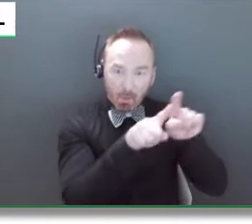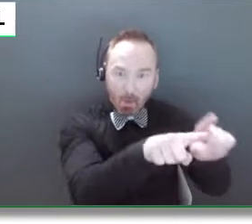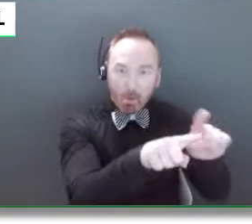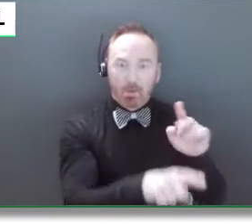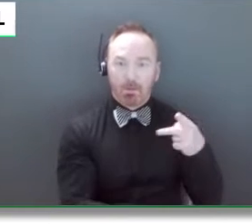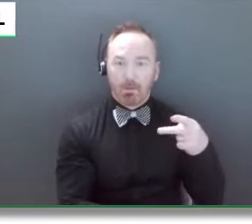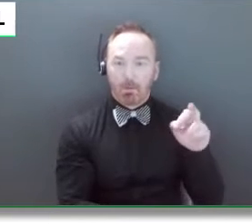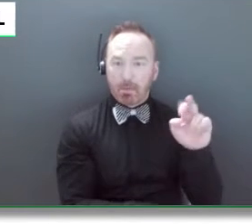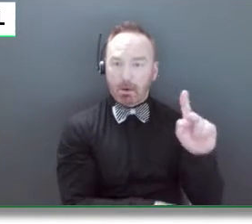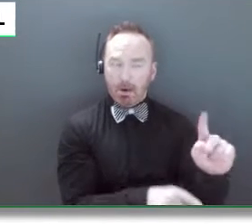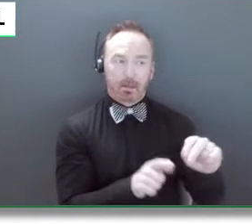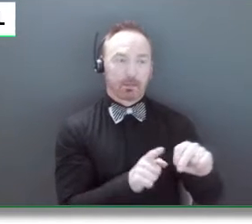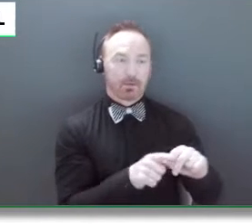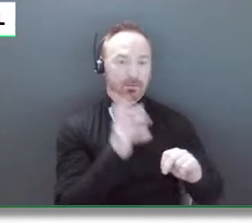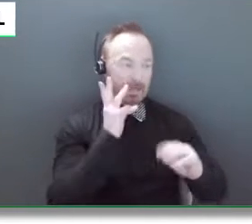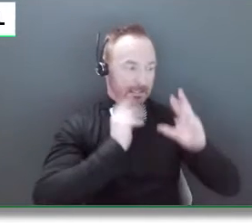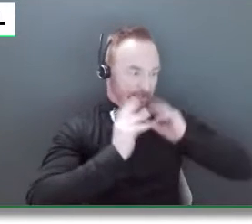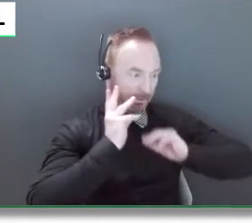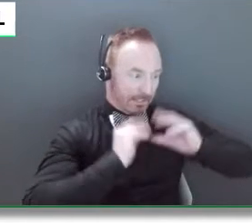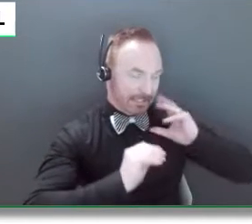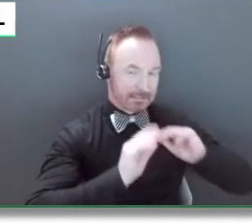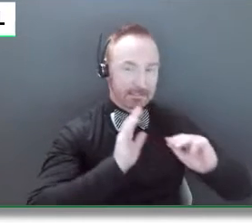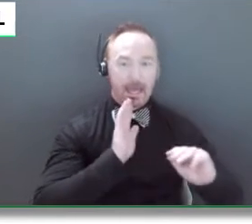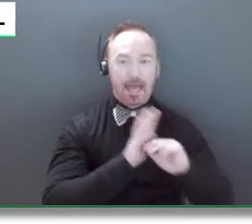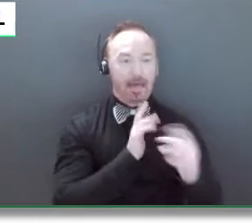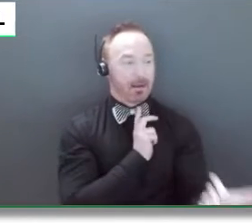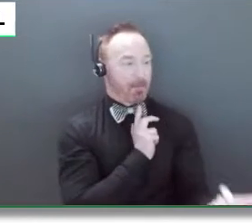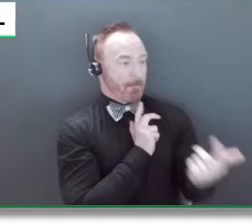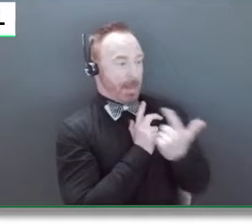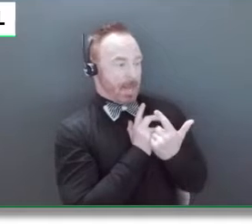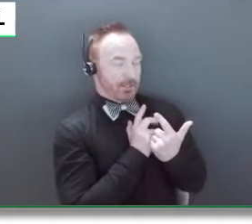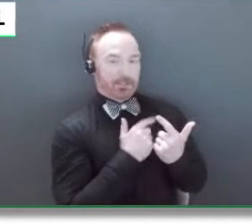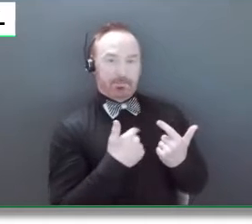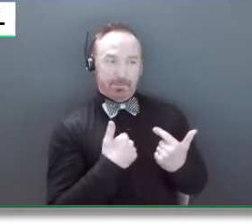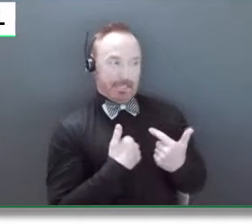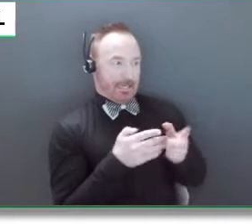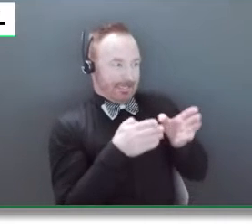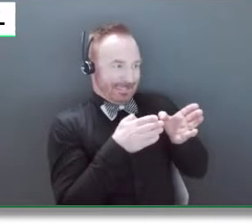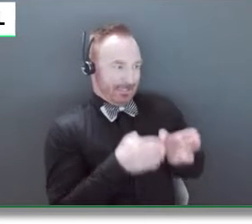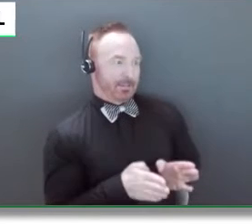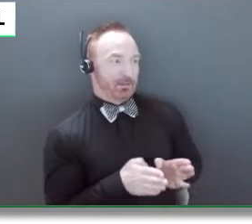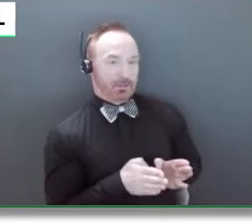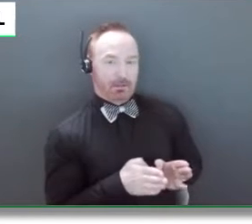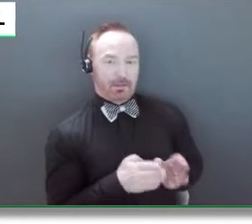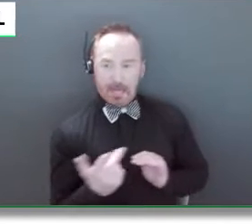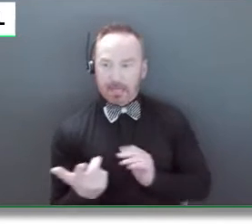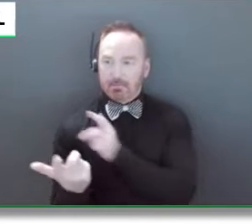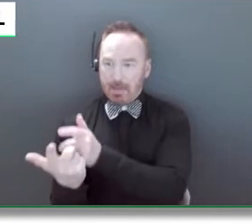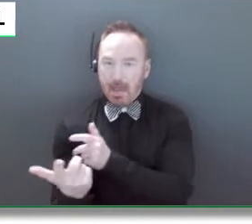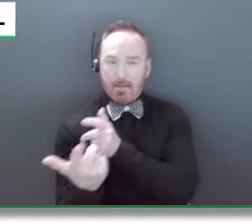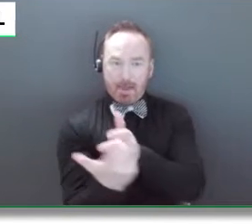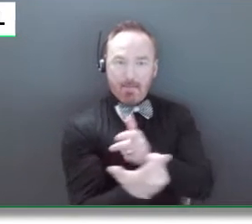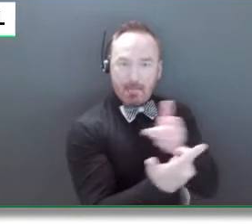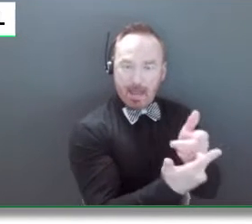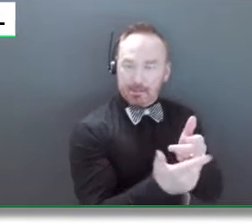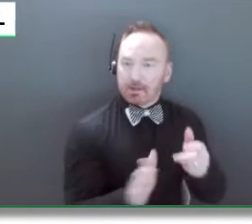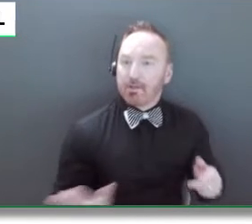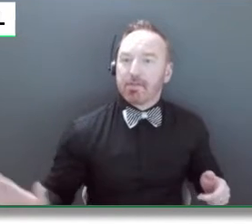turn, relative to their own uniqueness, around their mobility or cognitive functioning levels. So